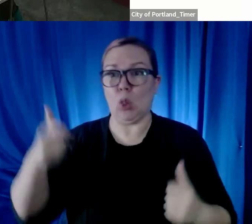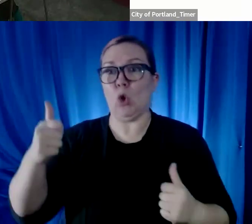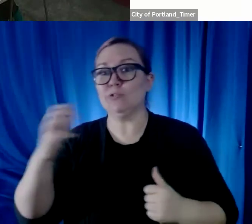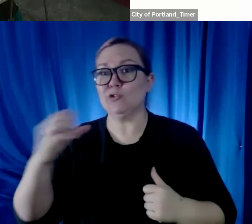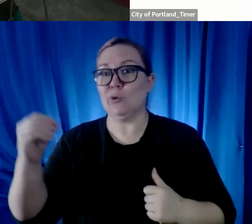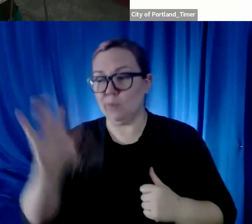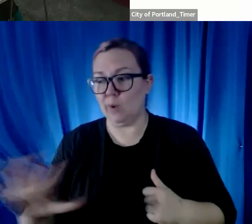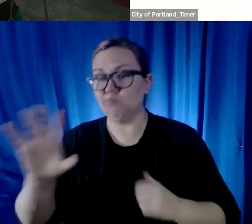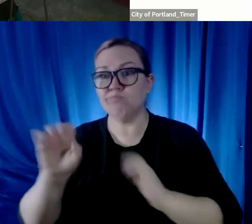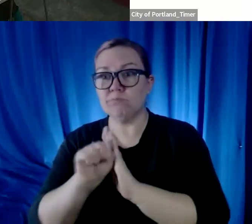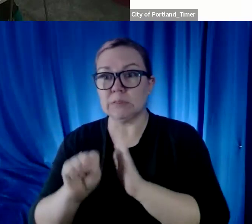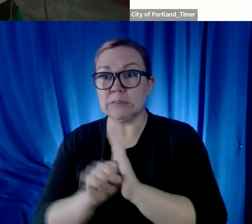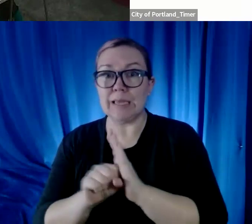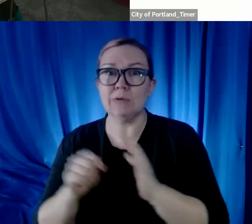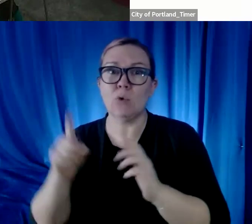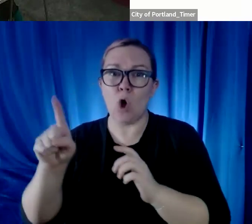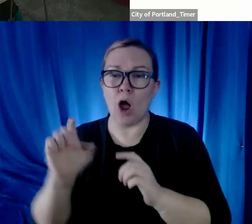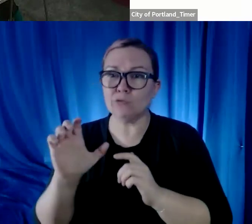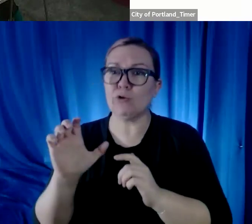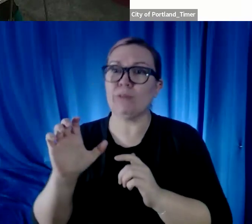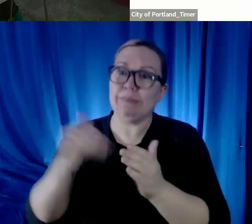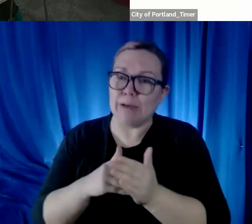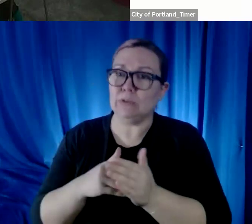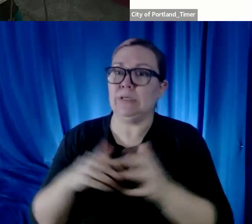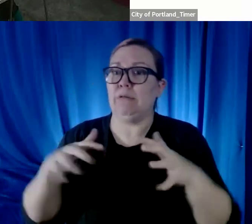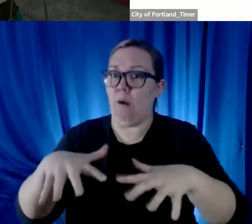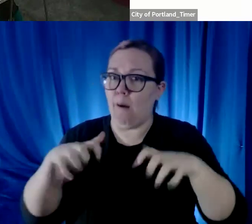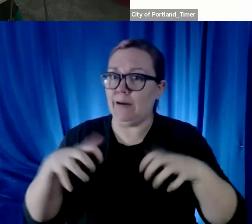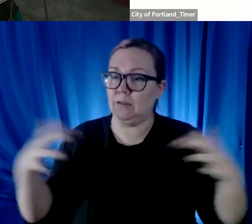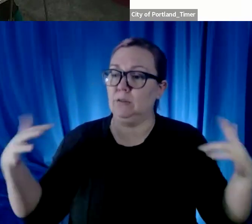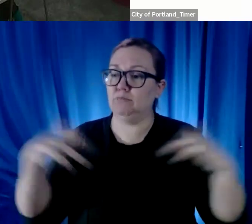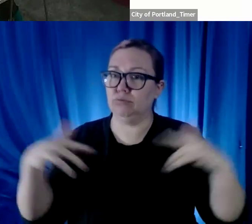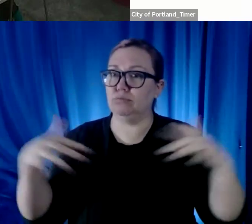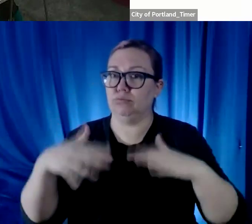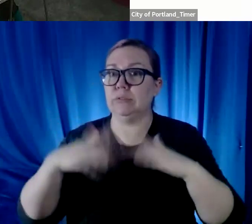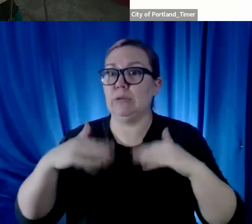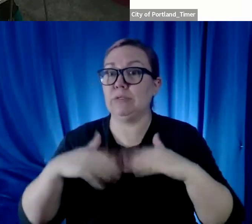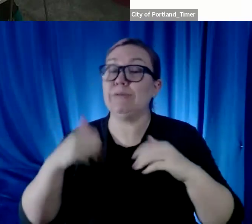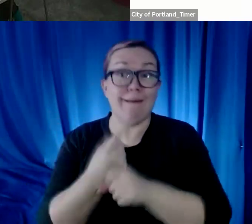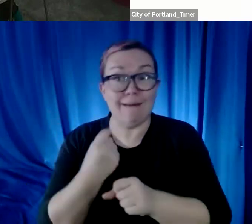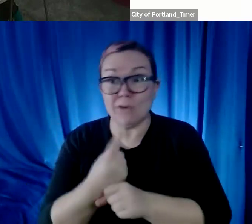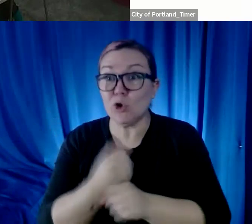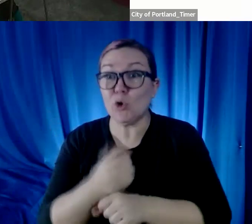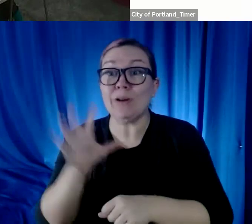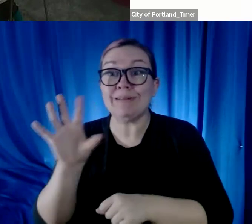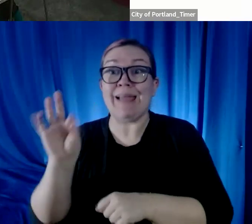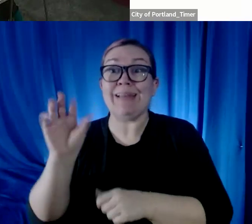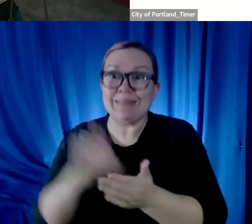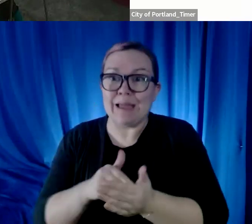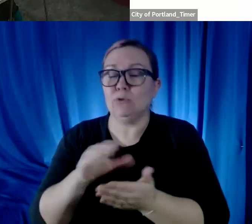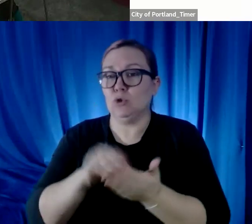We draw 100,000 audiences to downtown every year. We serve 9,000 students in our metro region.